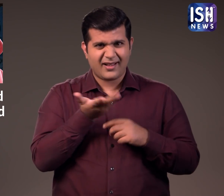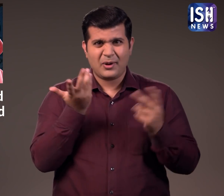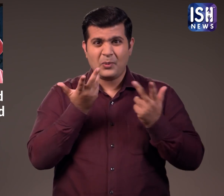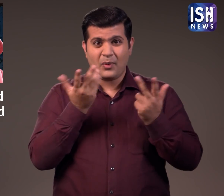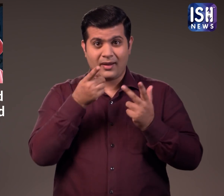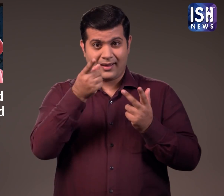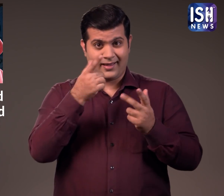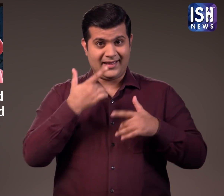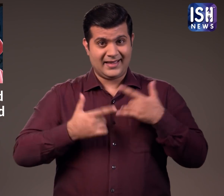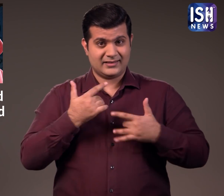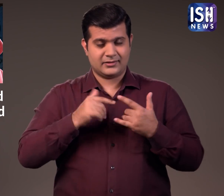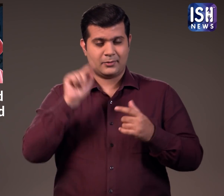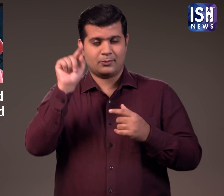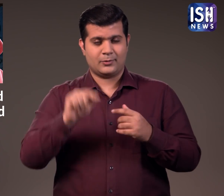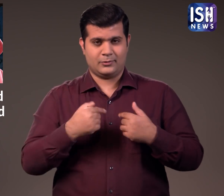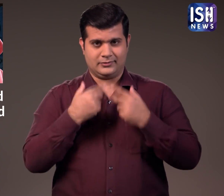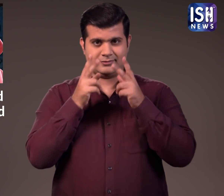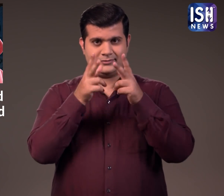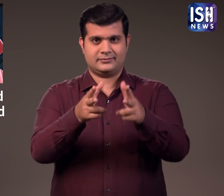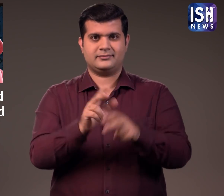Are you excited to know? Let me tell you.